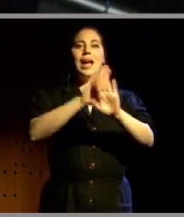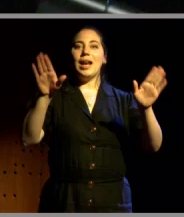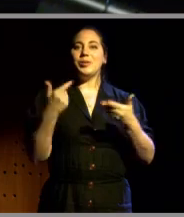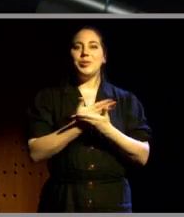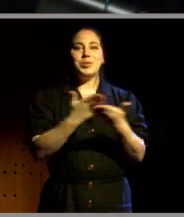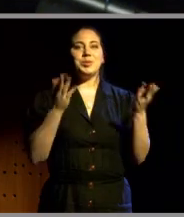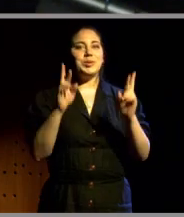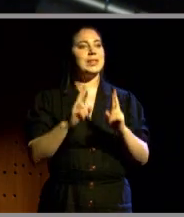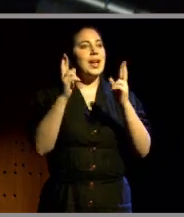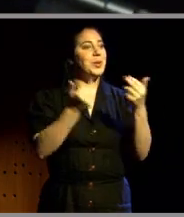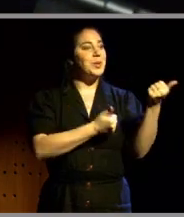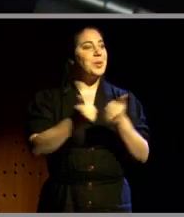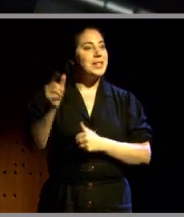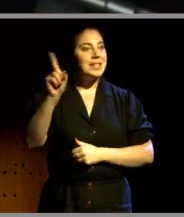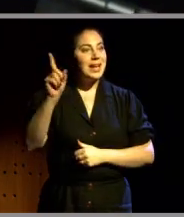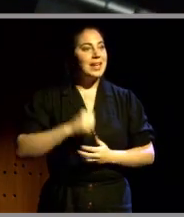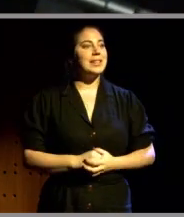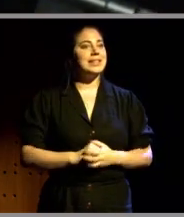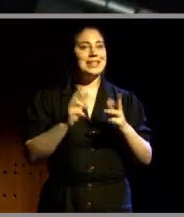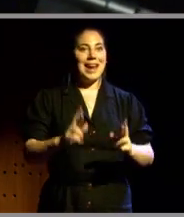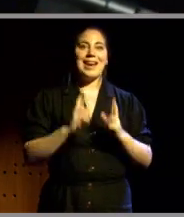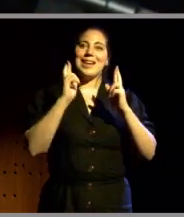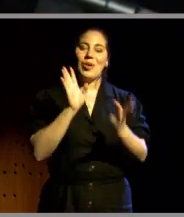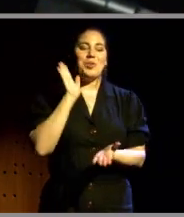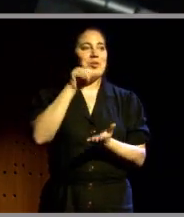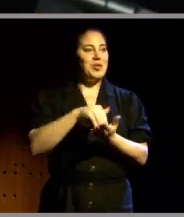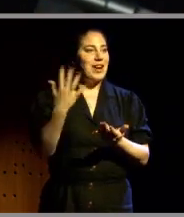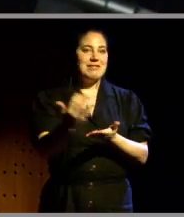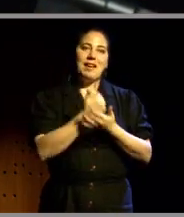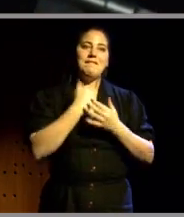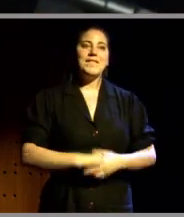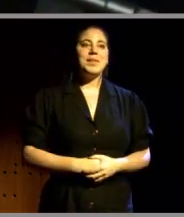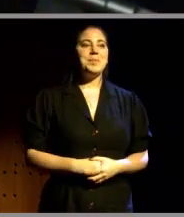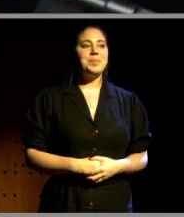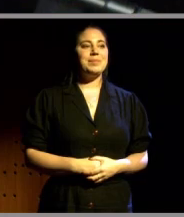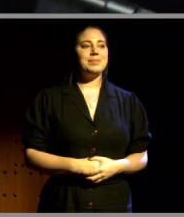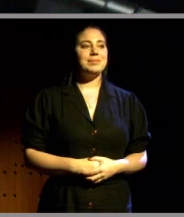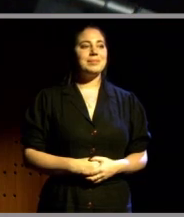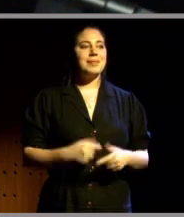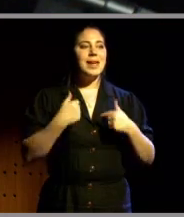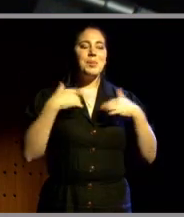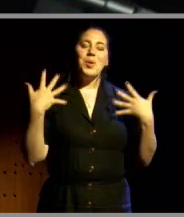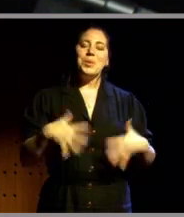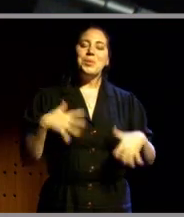I hope you're all doing well today. And I hope that you've travelled here safely. I am deeply honoured and humbled to accept